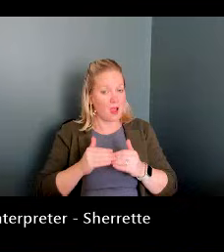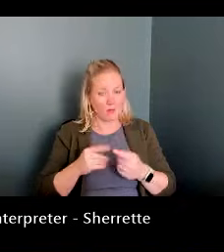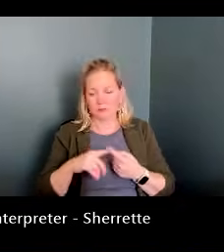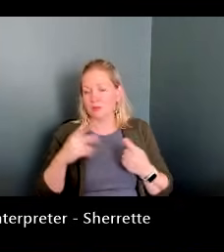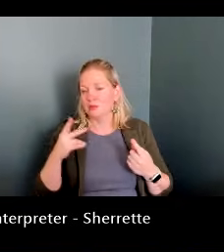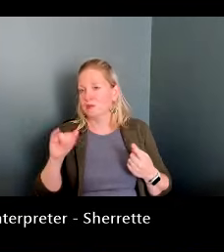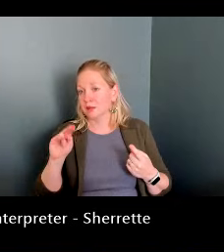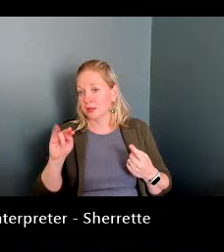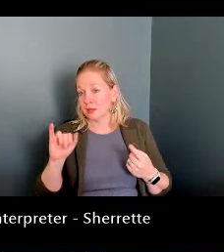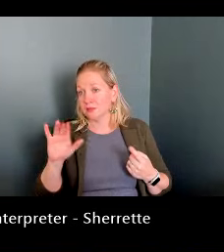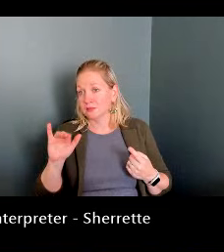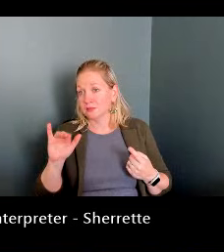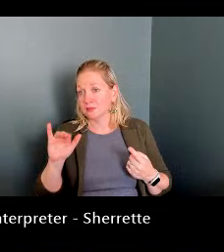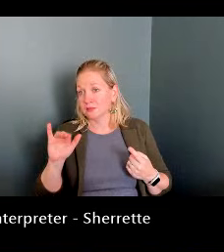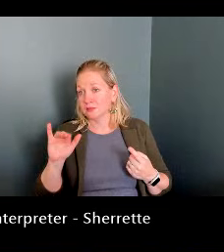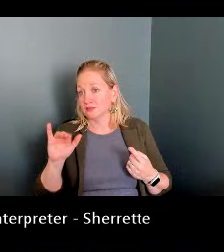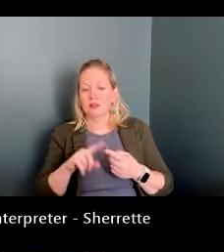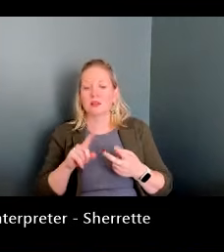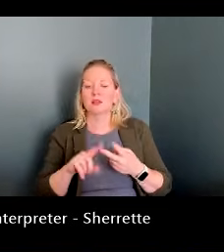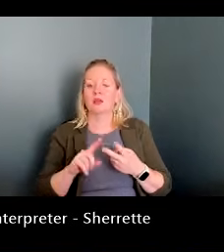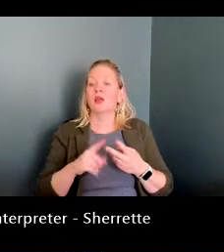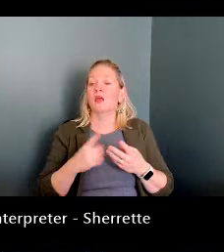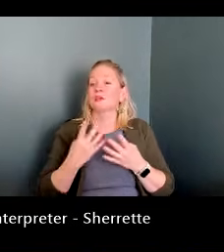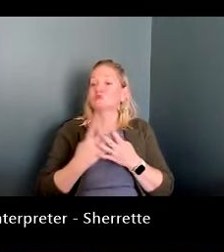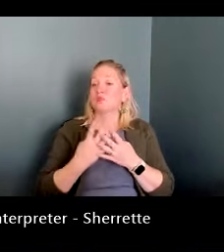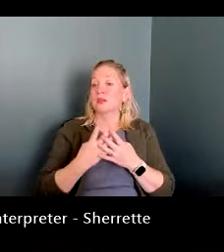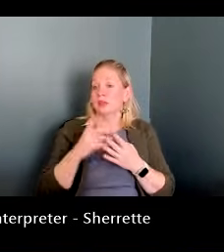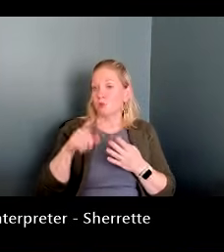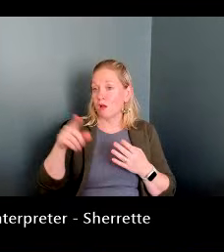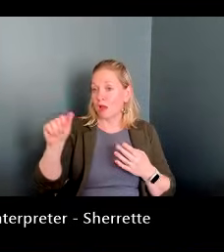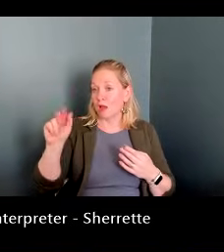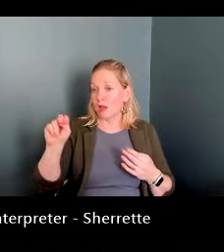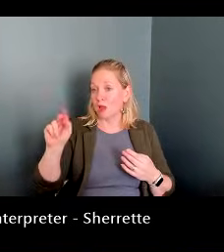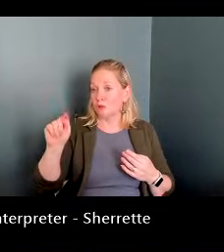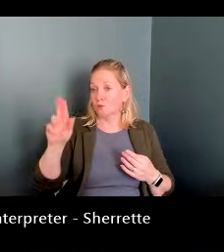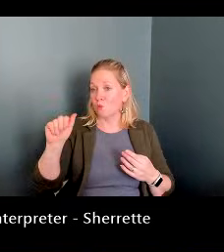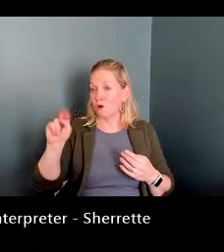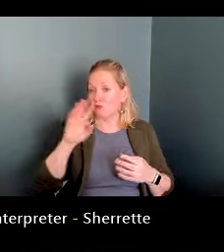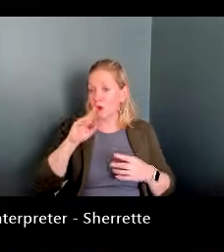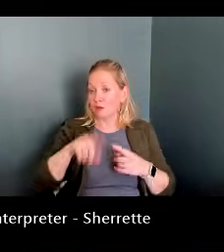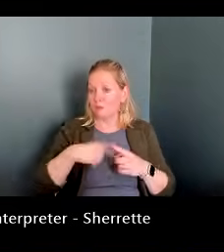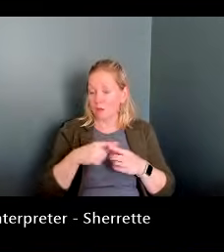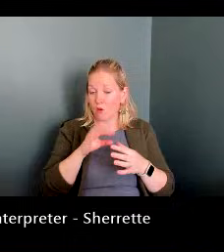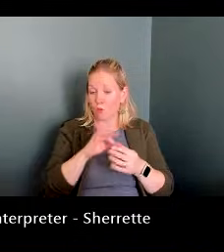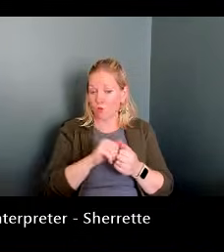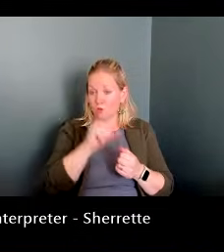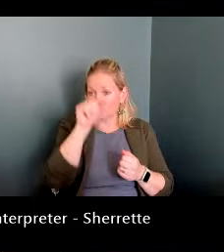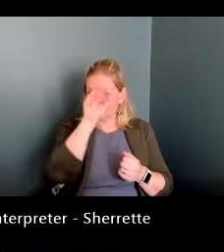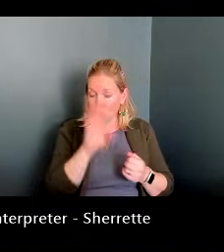the screening that Antuan talked about for stroke, and we transfuse patients who